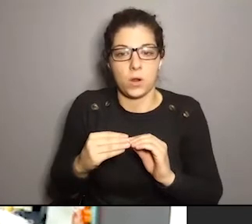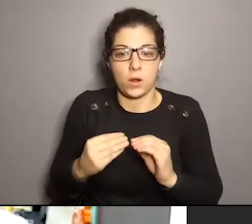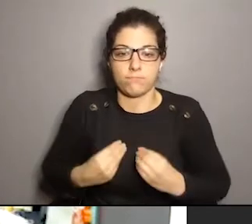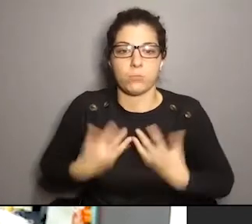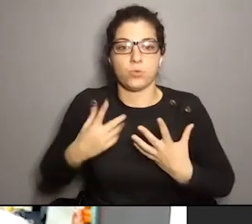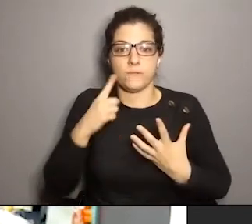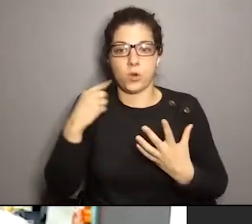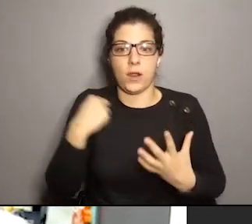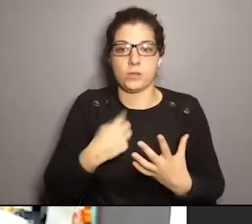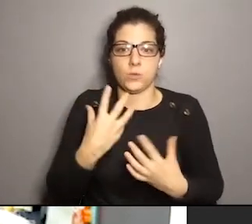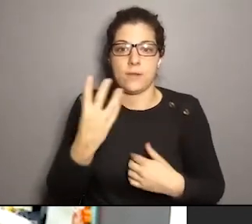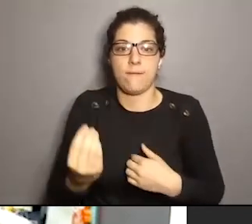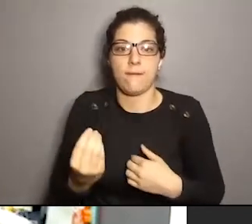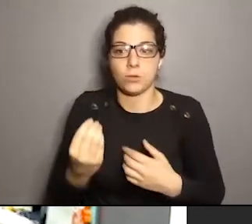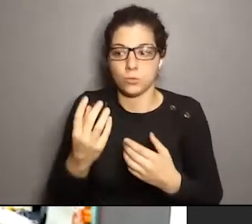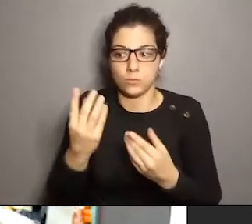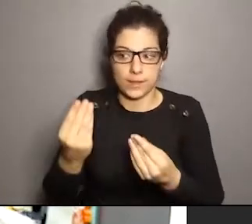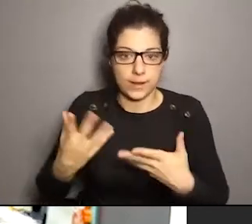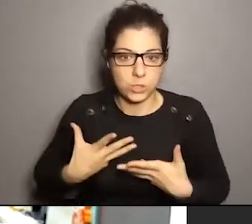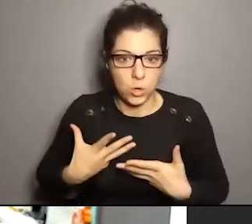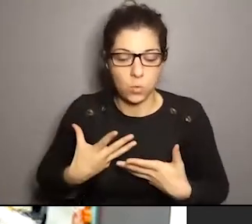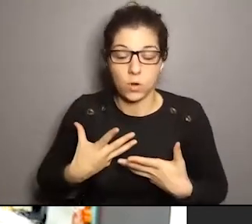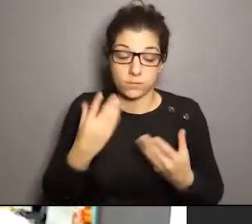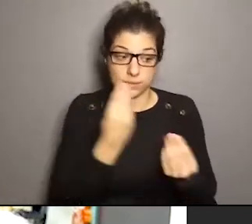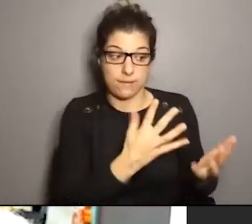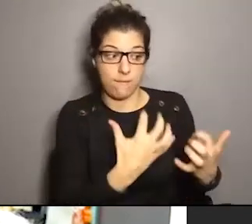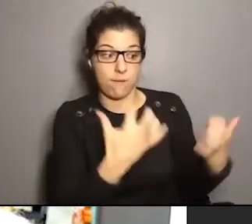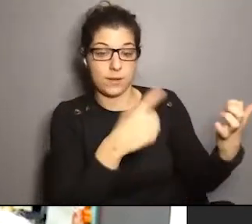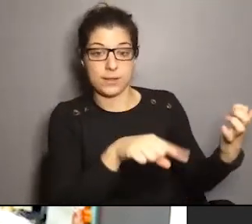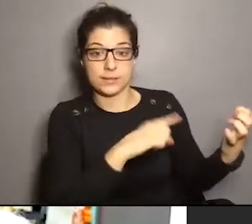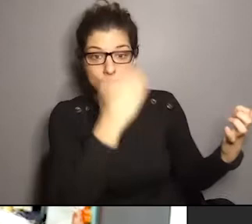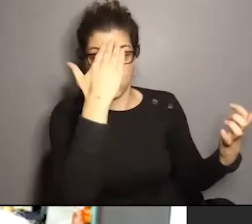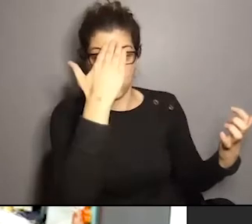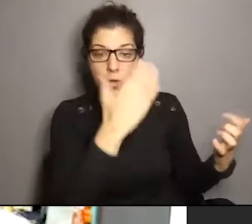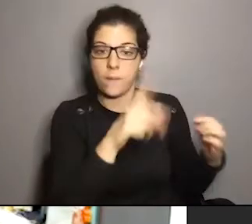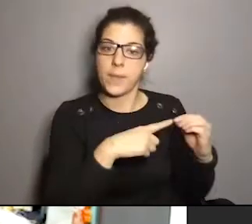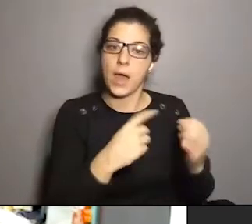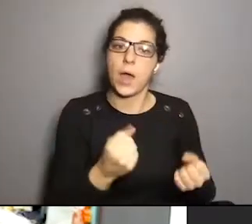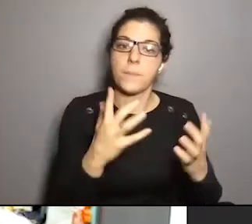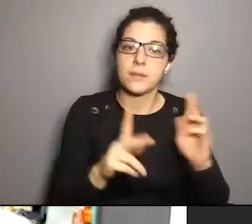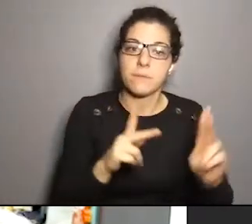for you to let us know, let the audience know, about how many people you're able to serve?